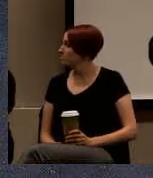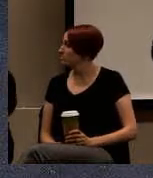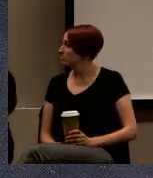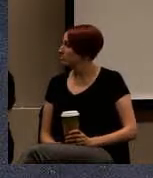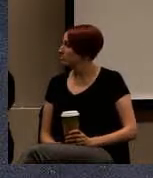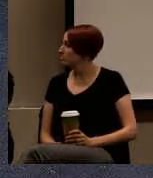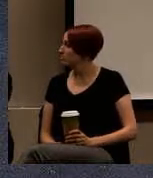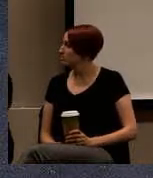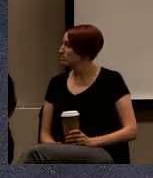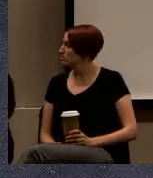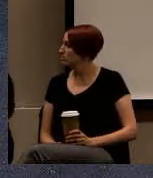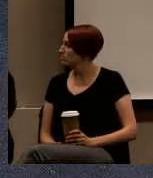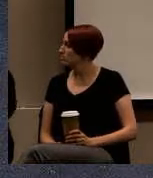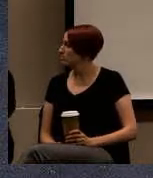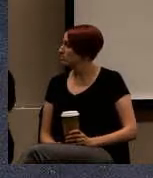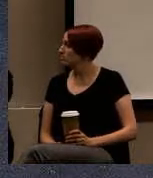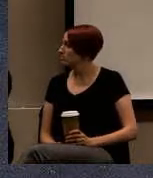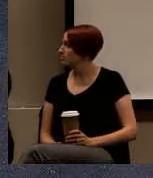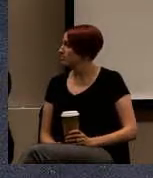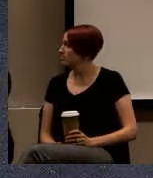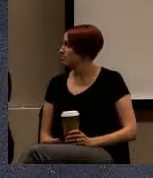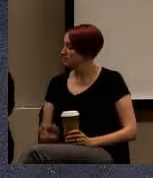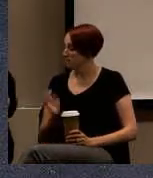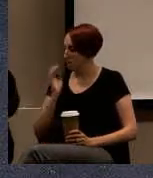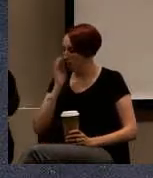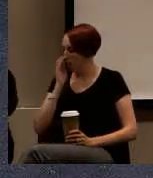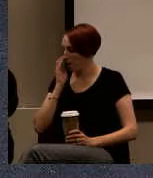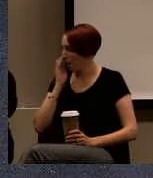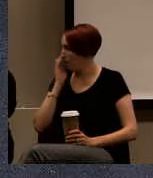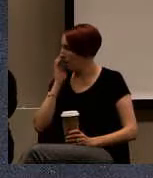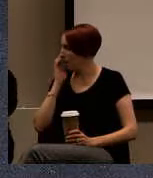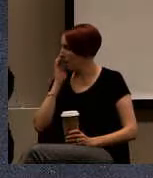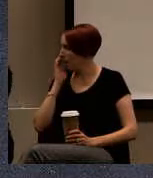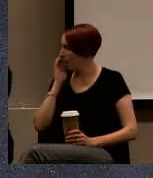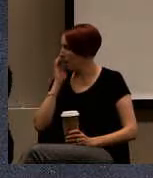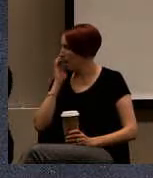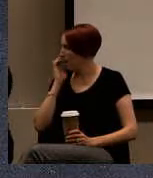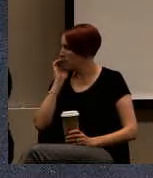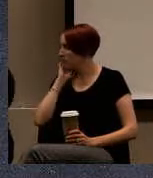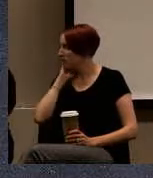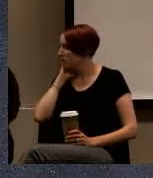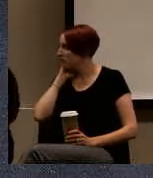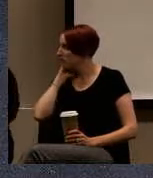So, if you're driving at night, not being able to see those signs becomes an issue as well.